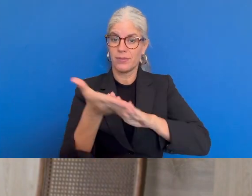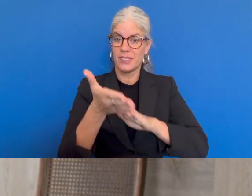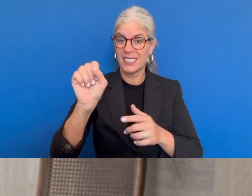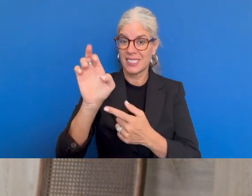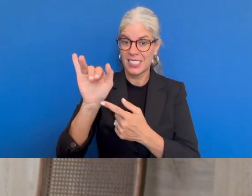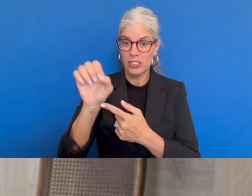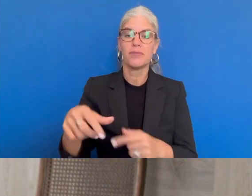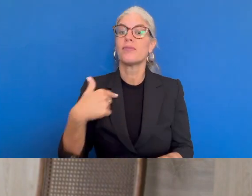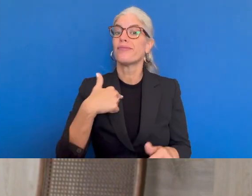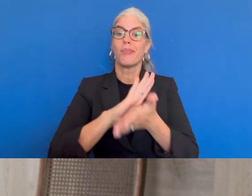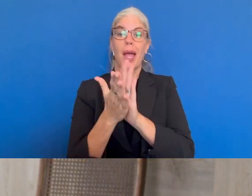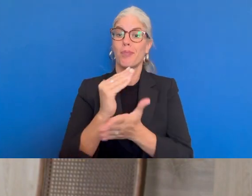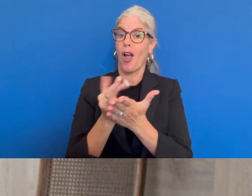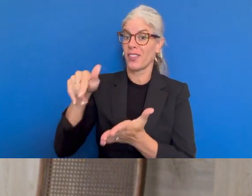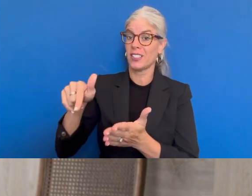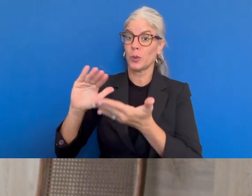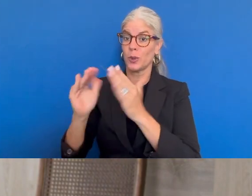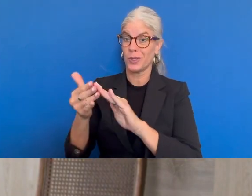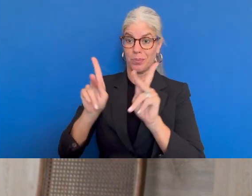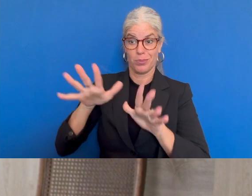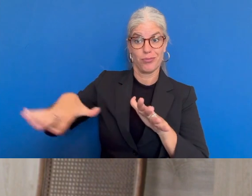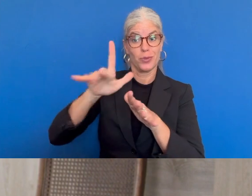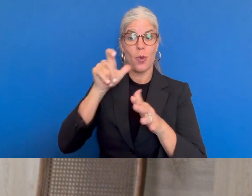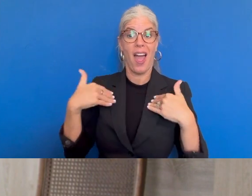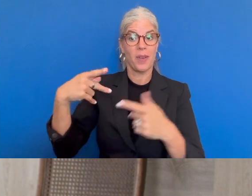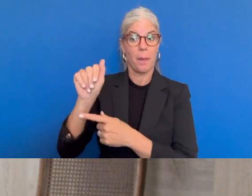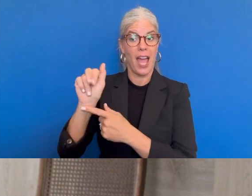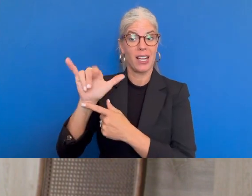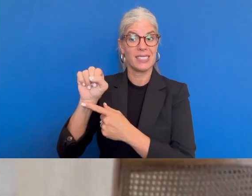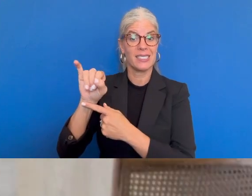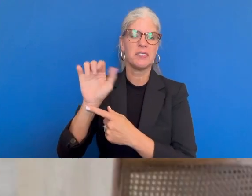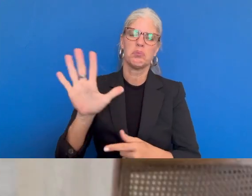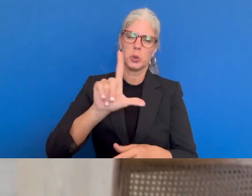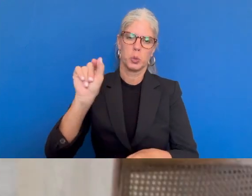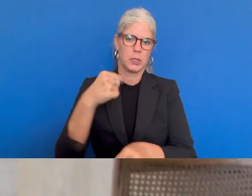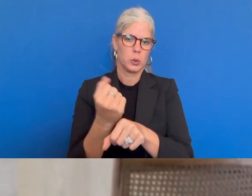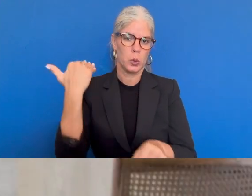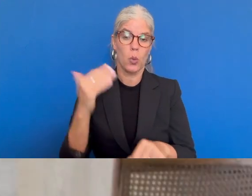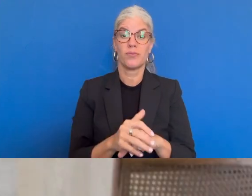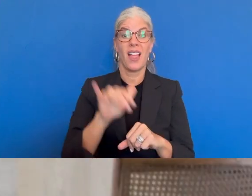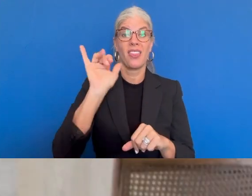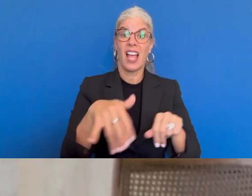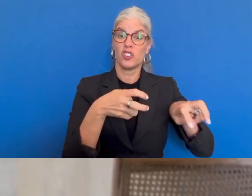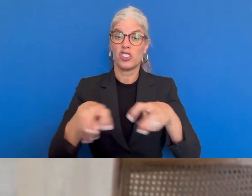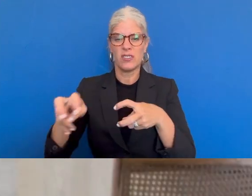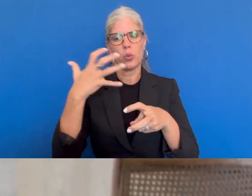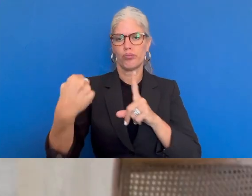I became a part of the community of people living with paralysis nearly 20 years ago. This transition marked a significant shift in my life,